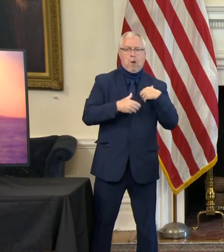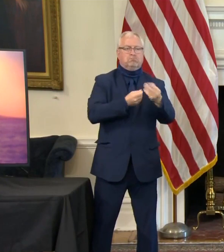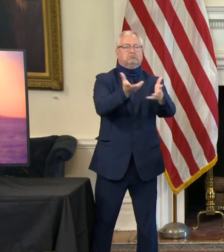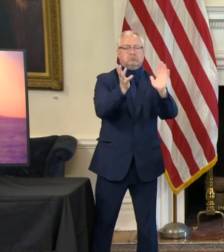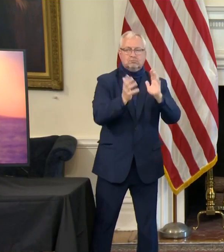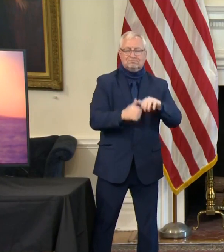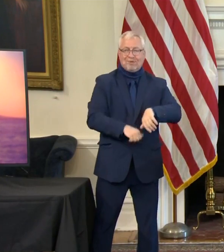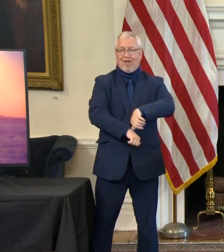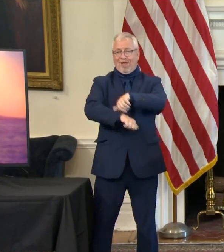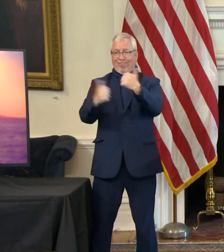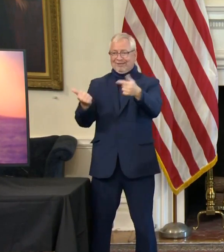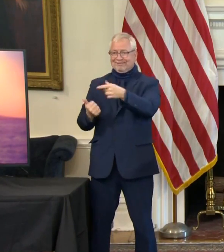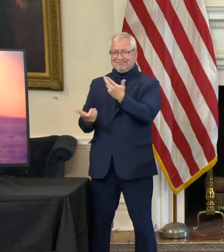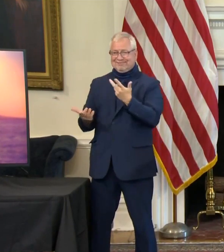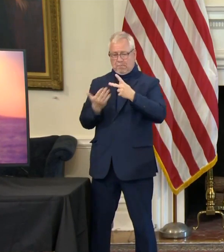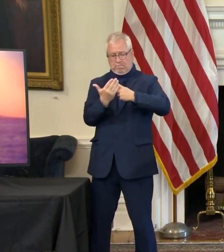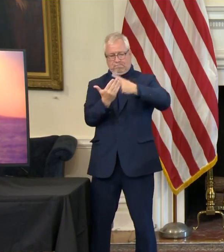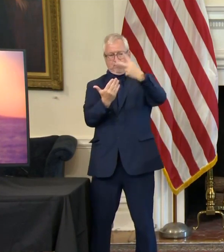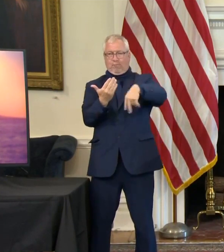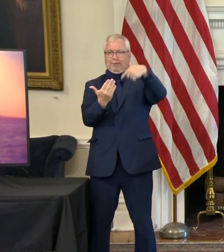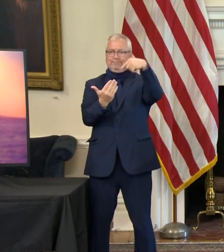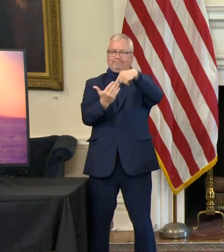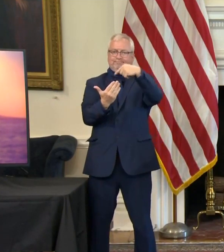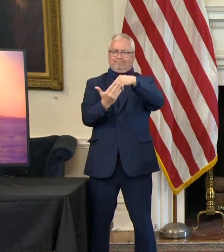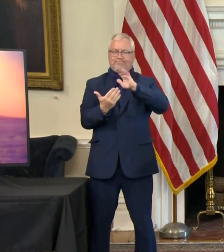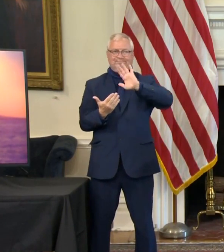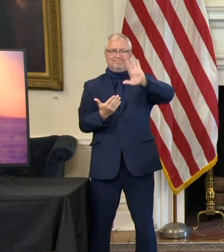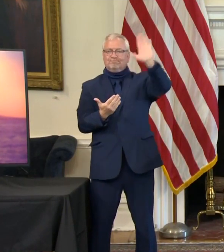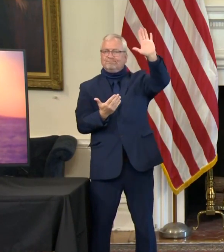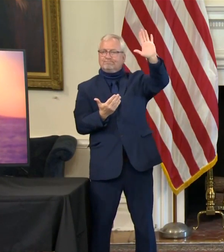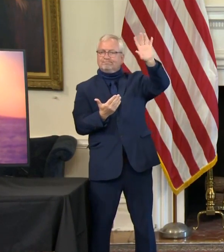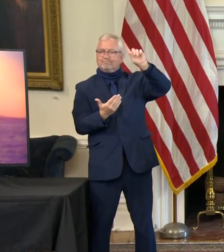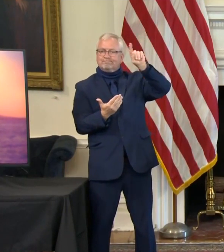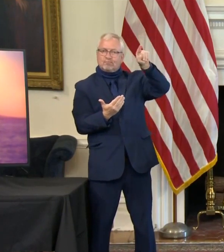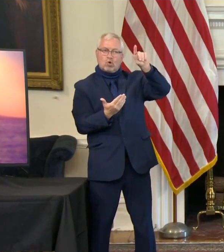NOT ALL OF IT IS SOMETHING WE CAN FIX, UNFORTUNATELY.